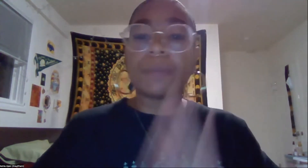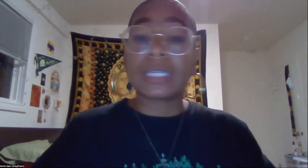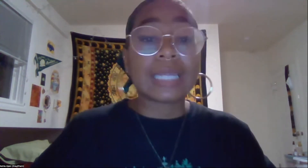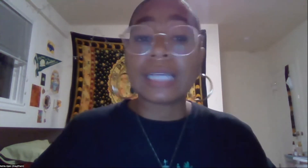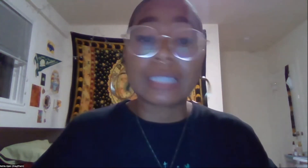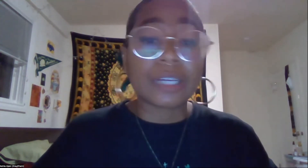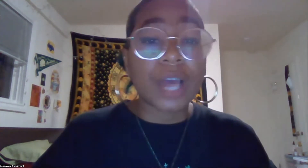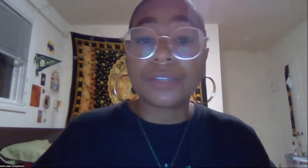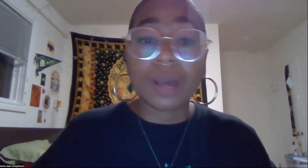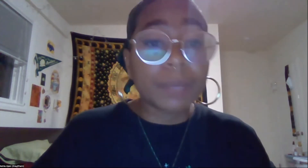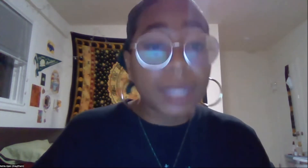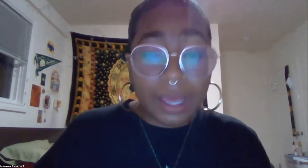from niggas and as such I do not play.